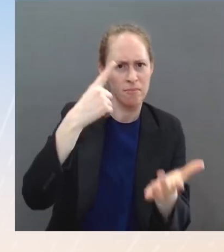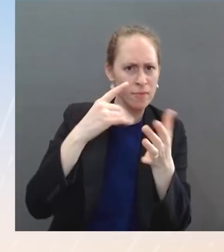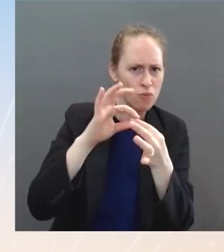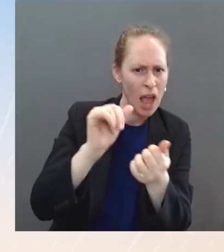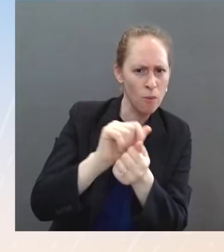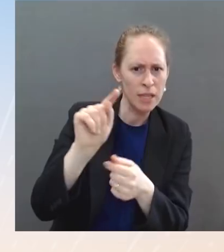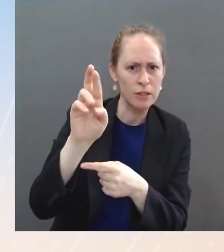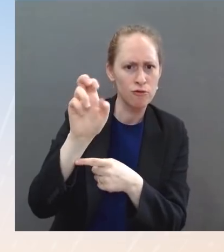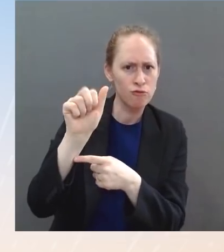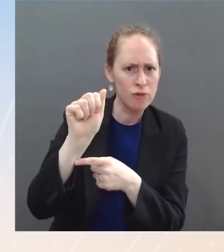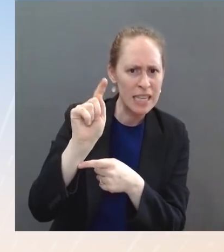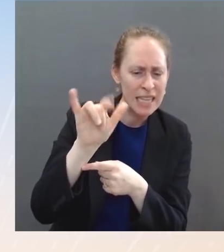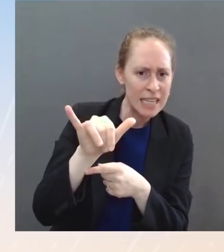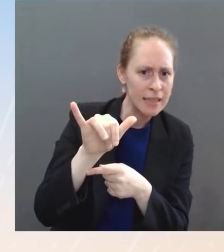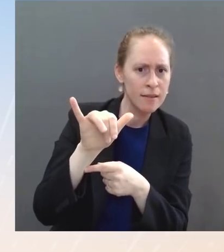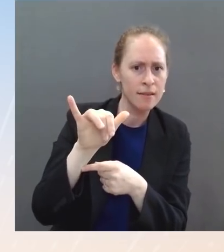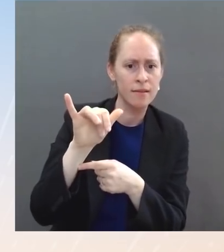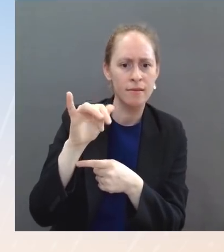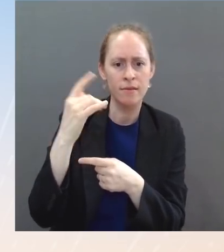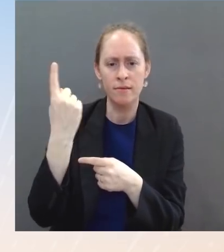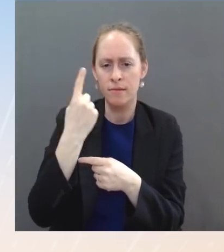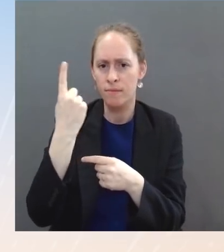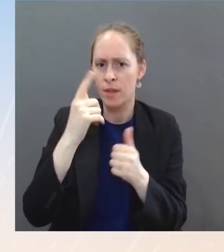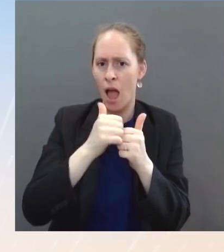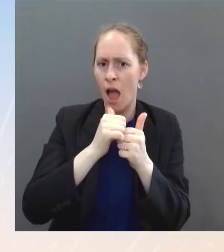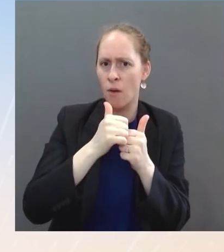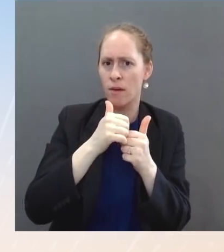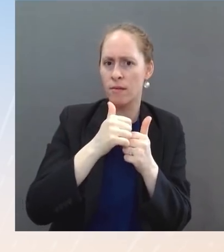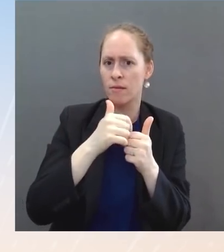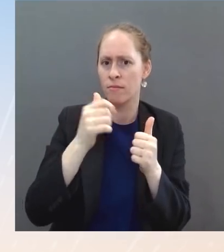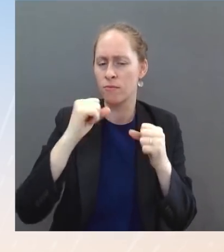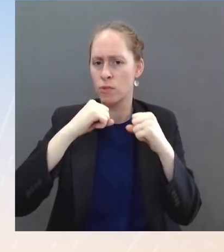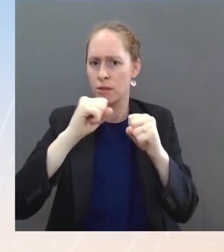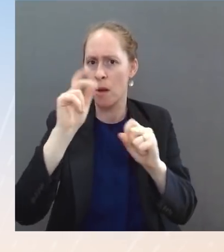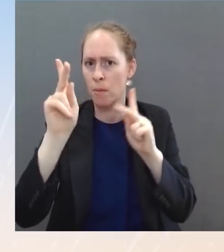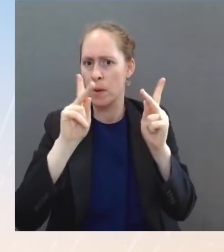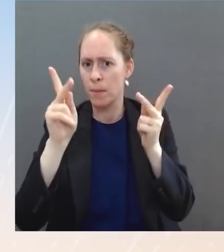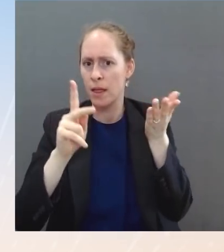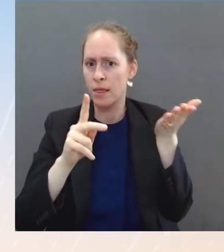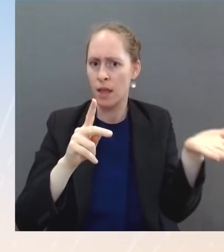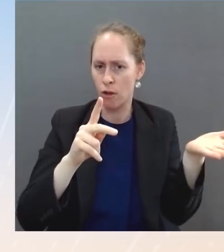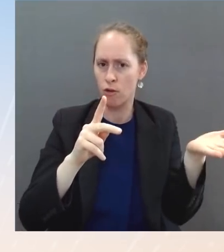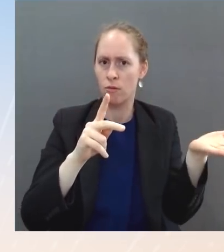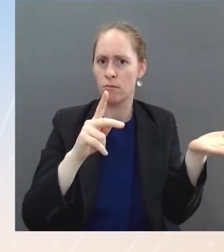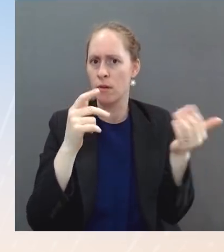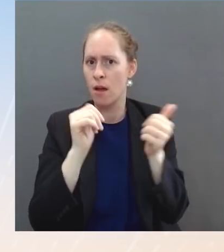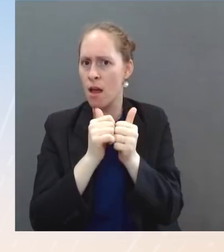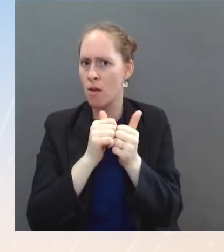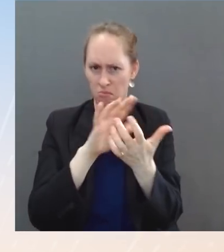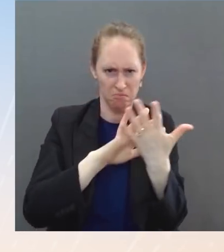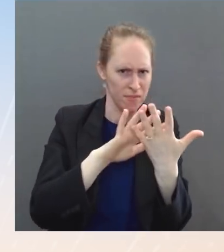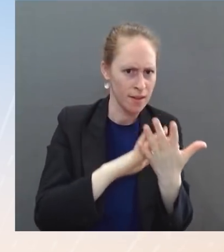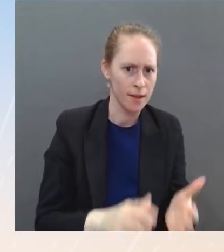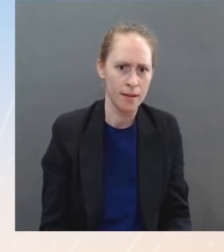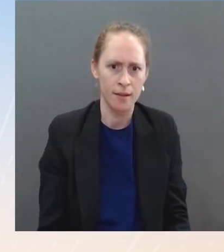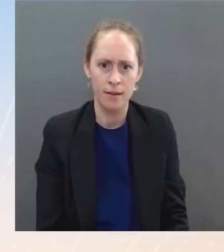Mr. Sullivan: So, I don't quite accept the premise of the question. There -- there had been various peacekeeping proposals floated;